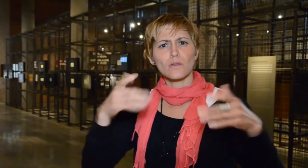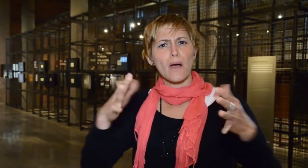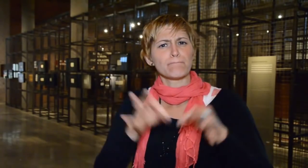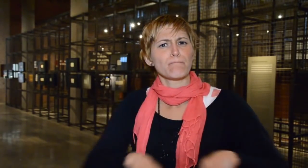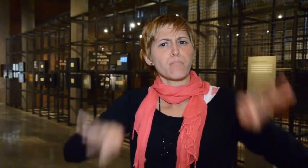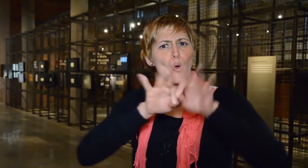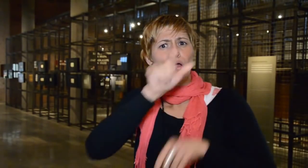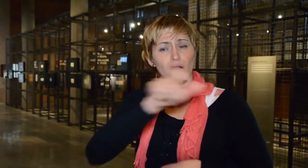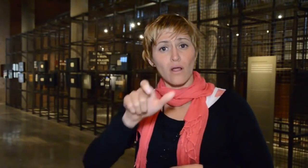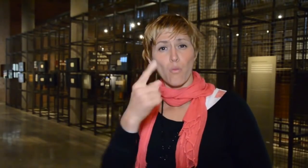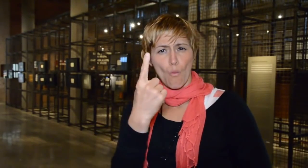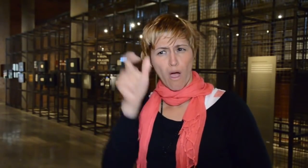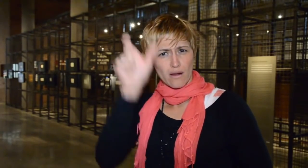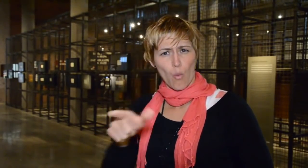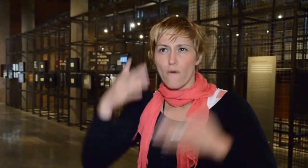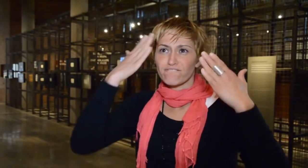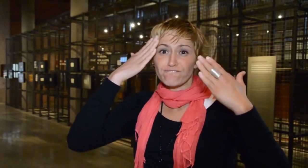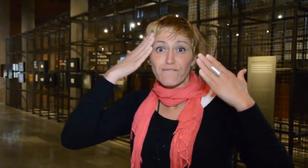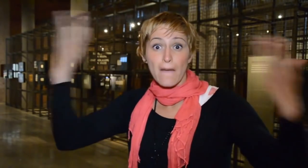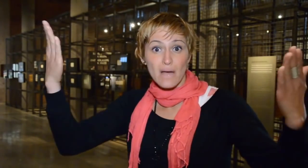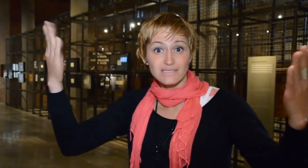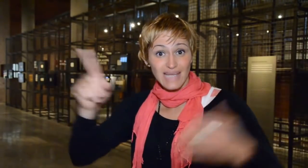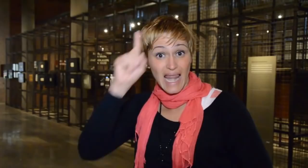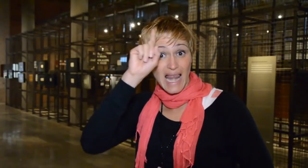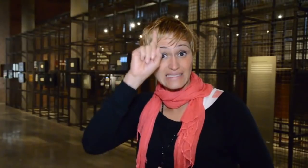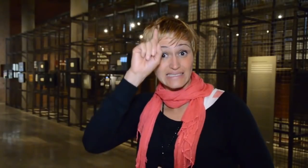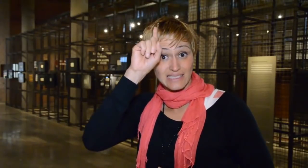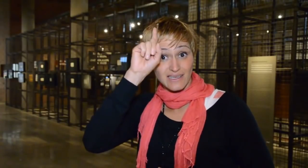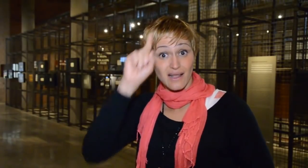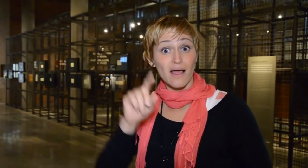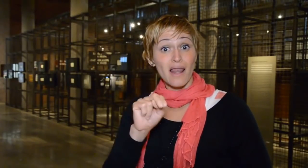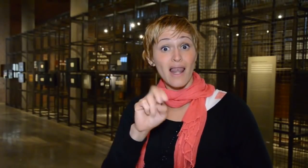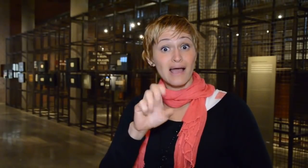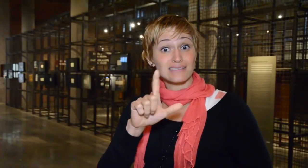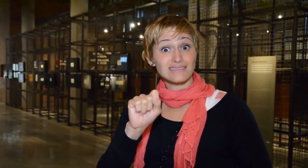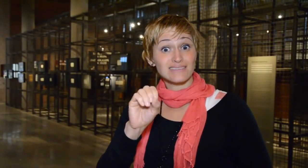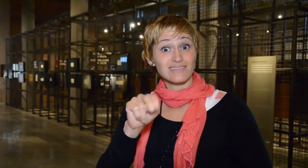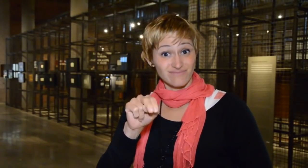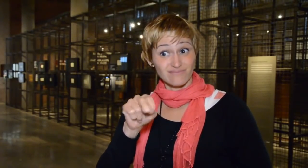many important people, including the world famous Nelson